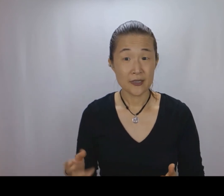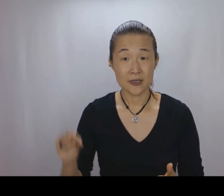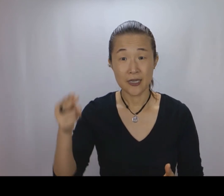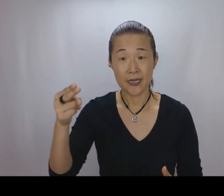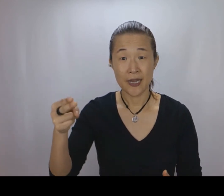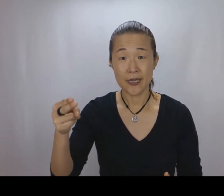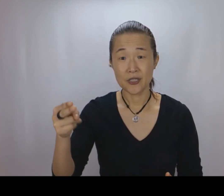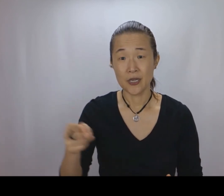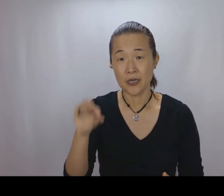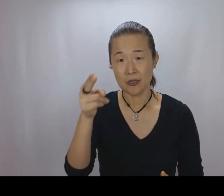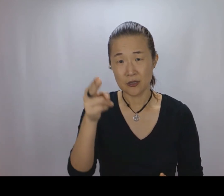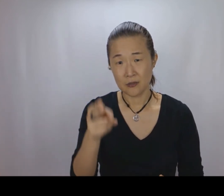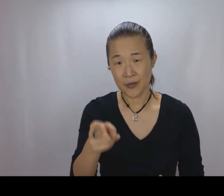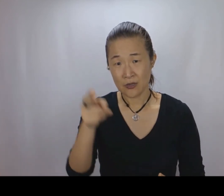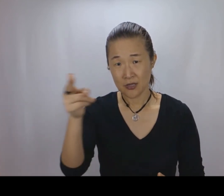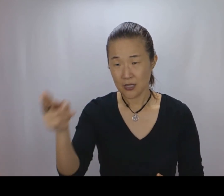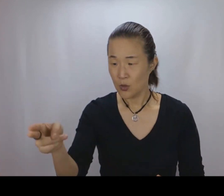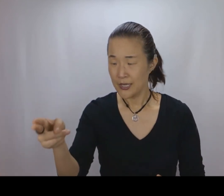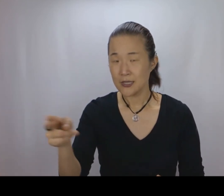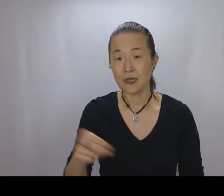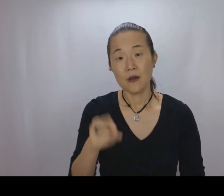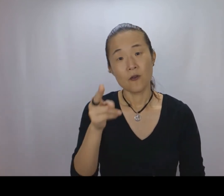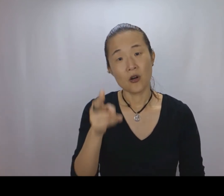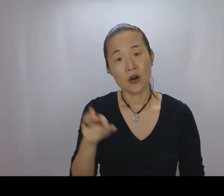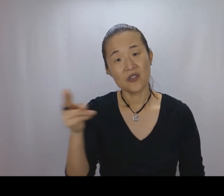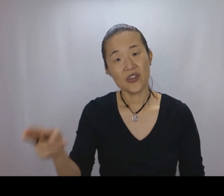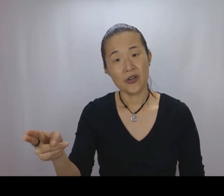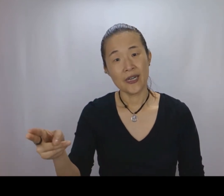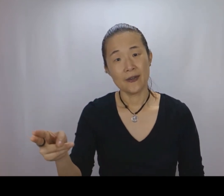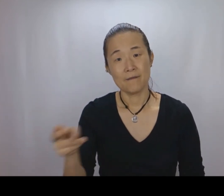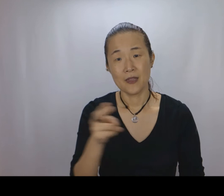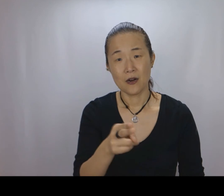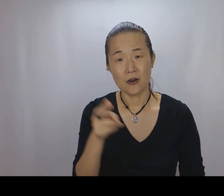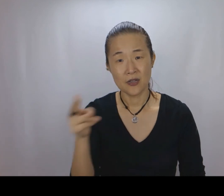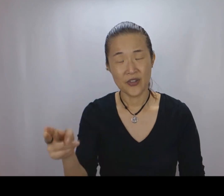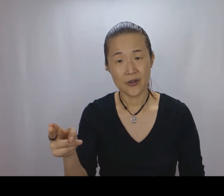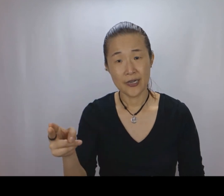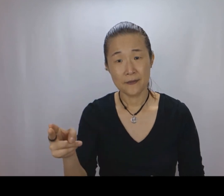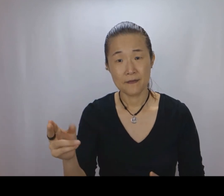So take an "H," I mean, bounce twice for hard-of-hearing, hard-of-hearing.